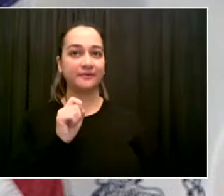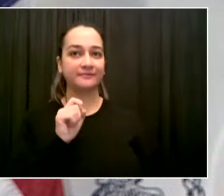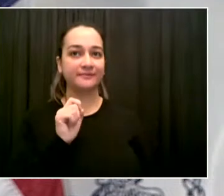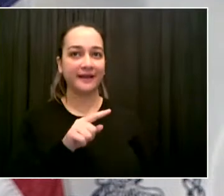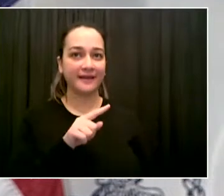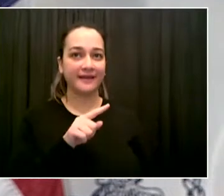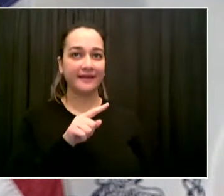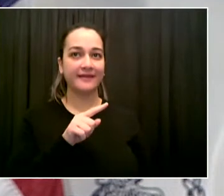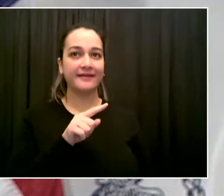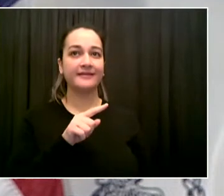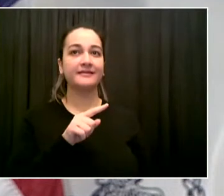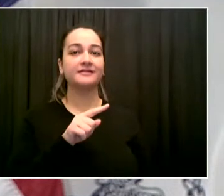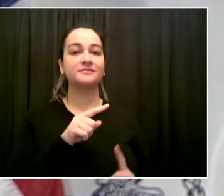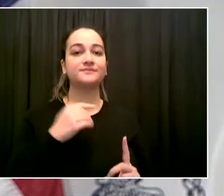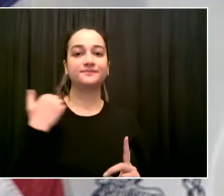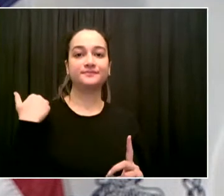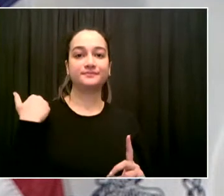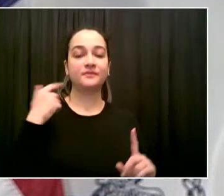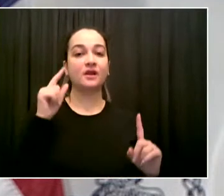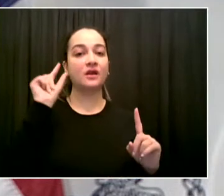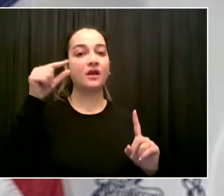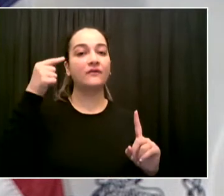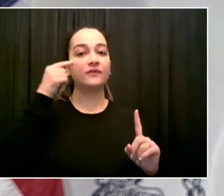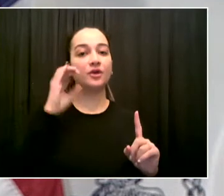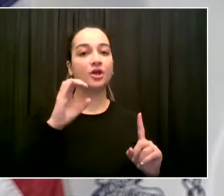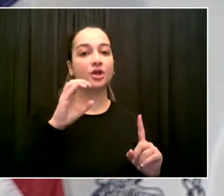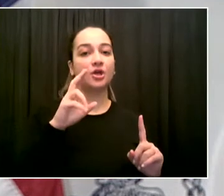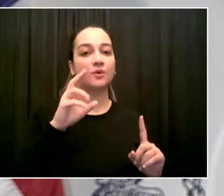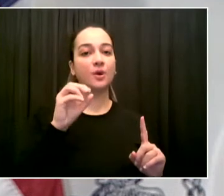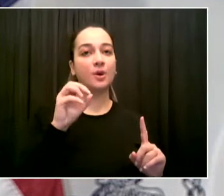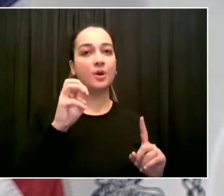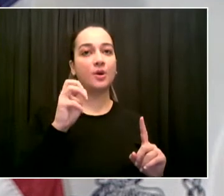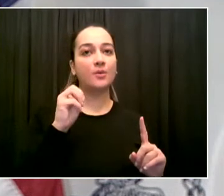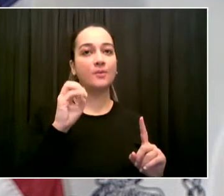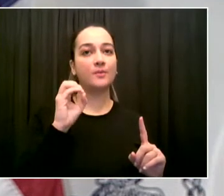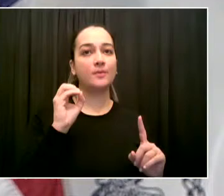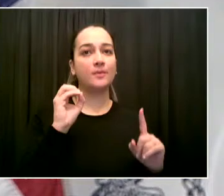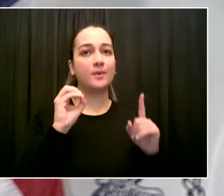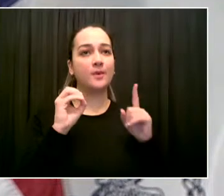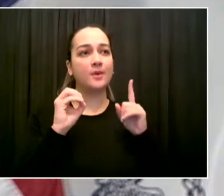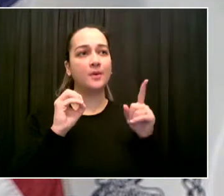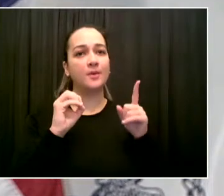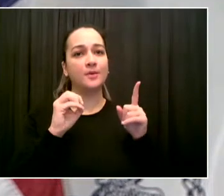AM M OOAYK. THE PAST COUPLE OF DAYS THE GOVERNOR IS